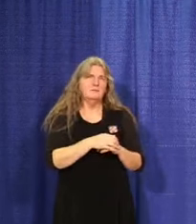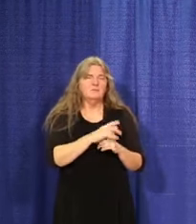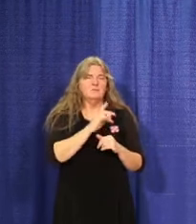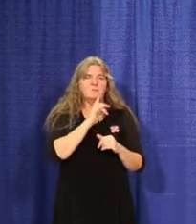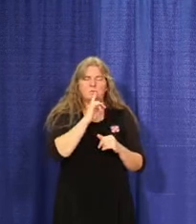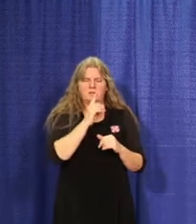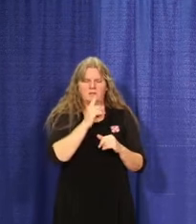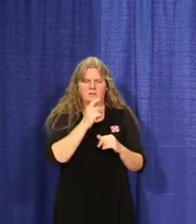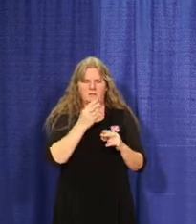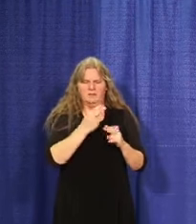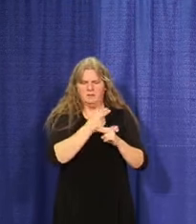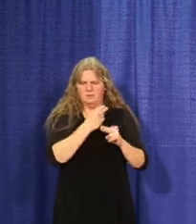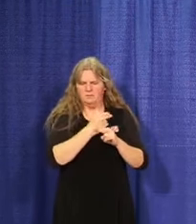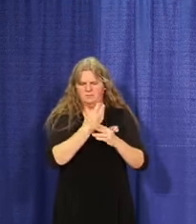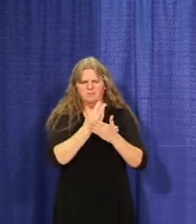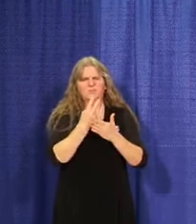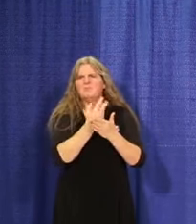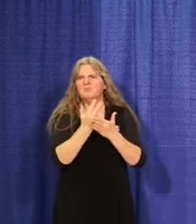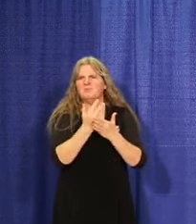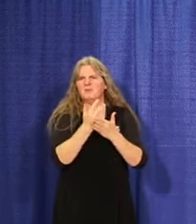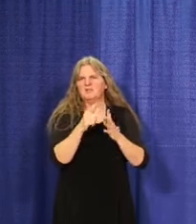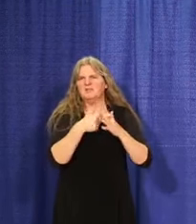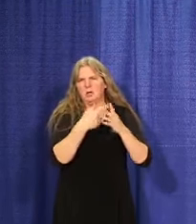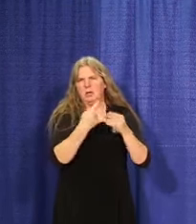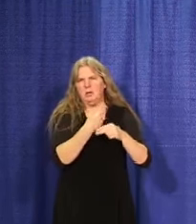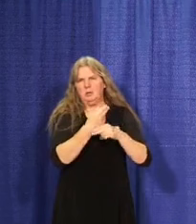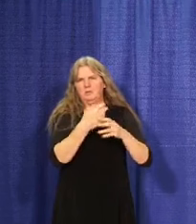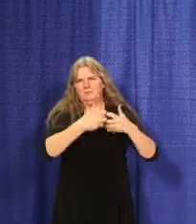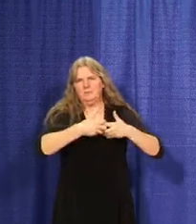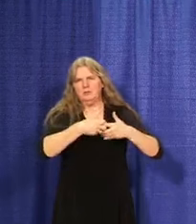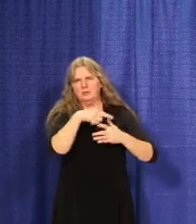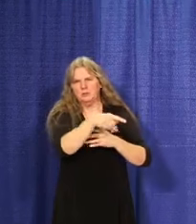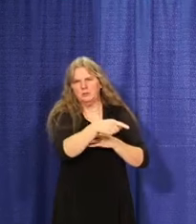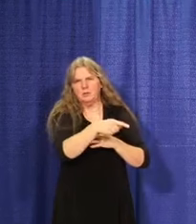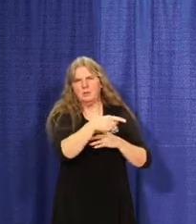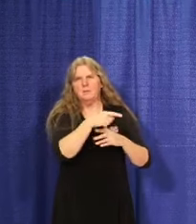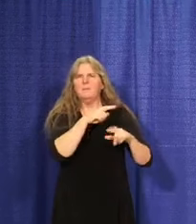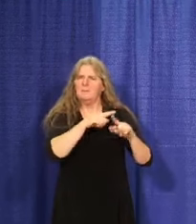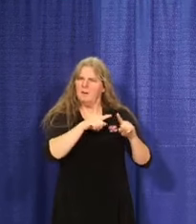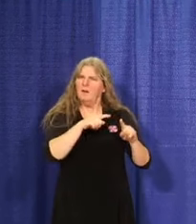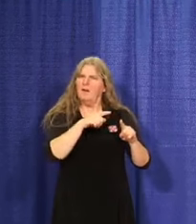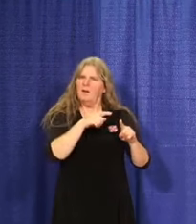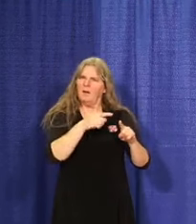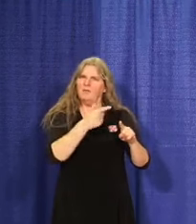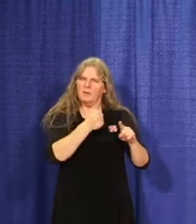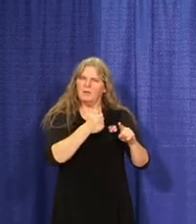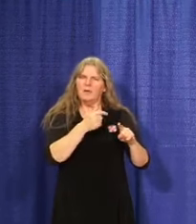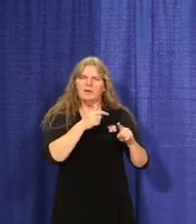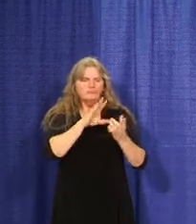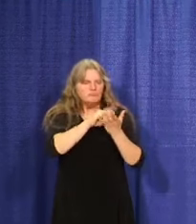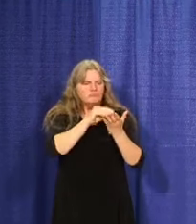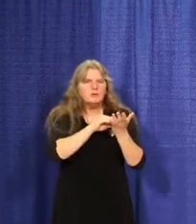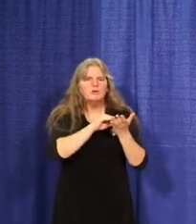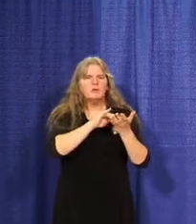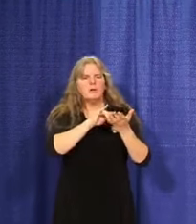for two or three weeks now, we are accumulating testing experience with it. It has helped us to rule out